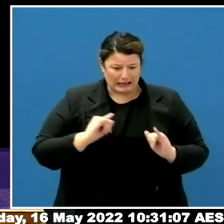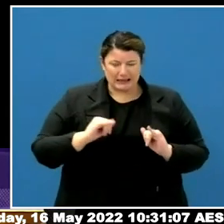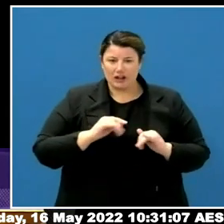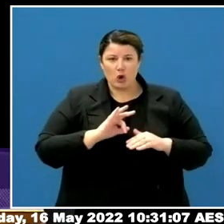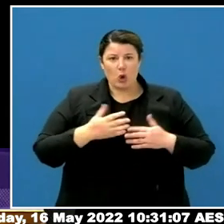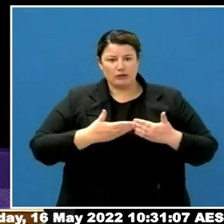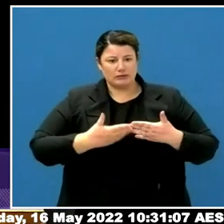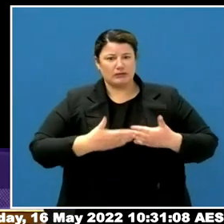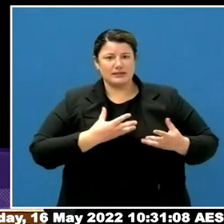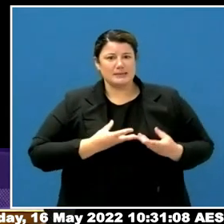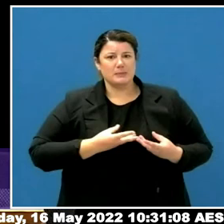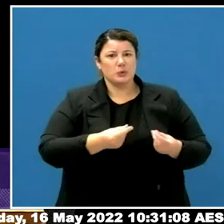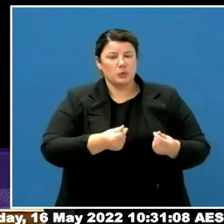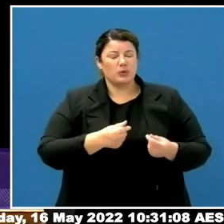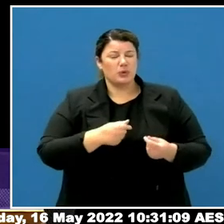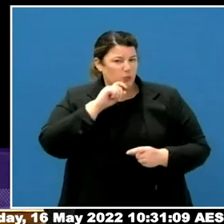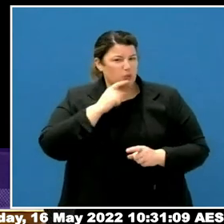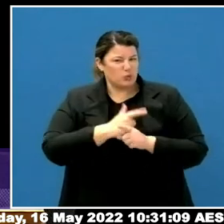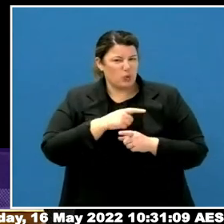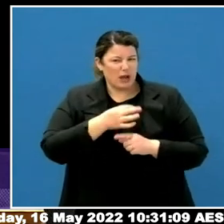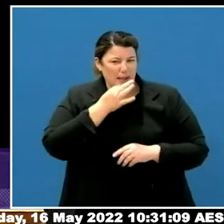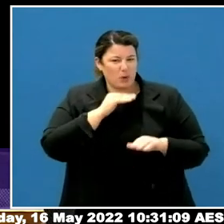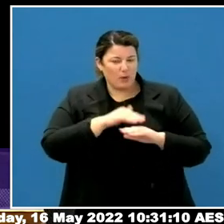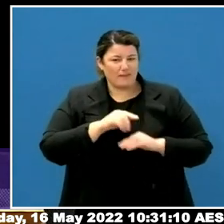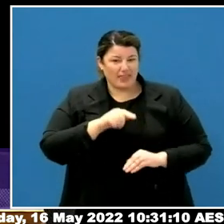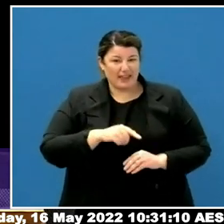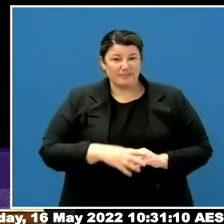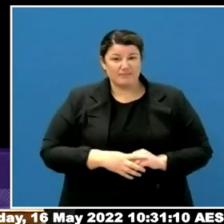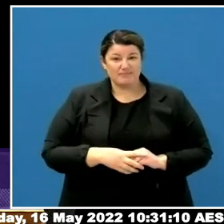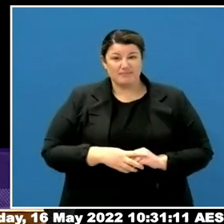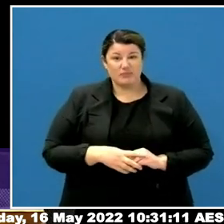In particular, at least one member of the senior executive team and one member of the